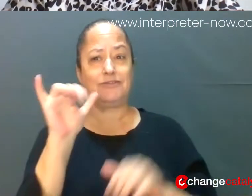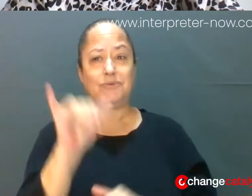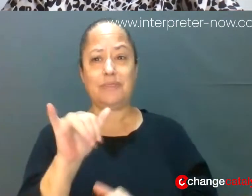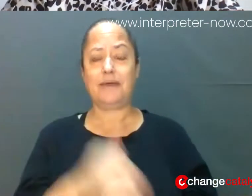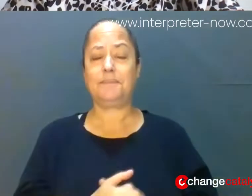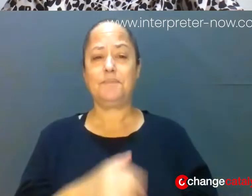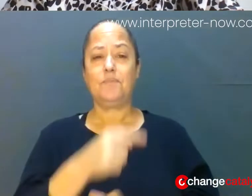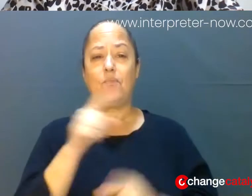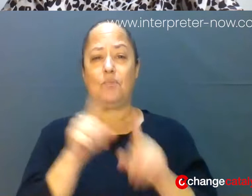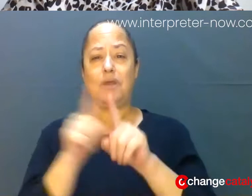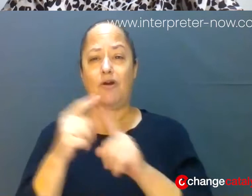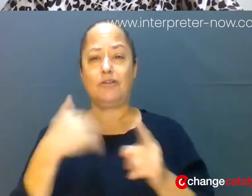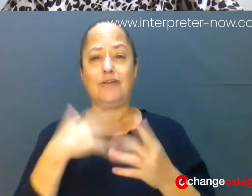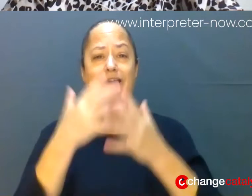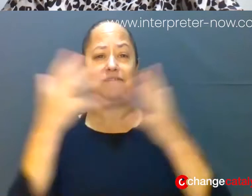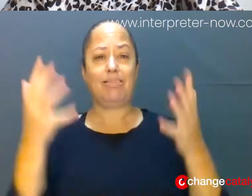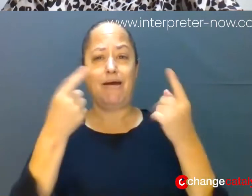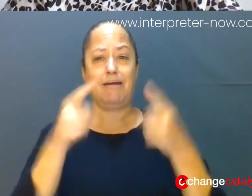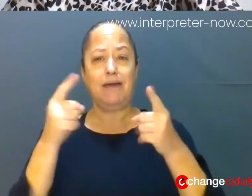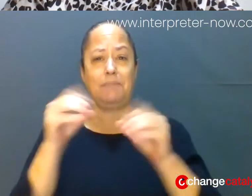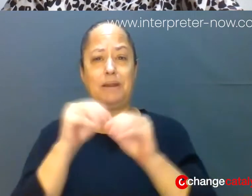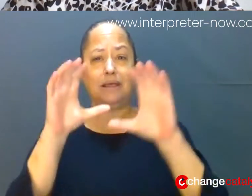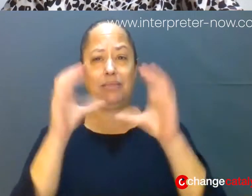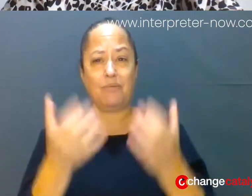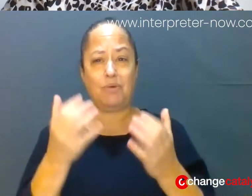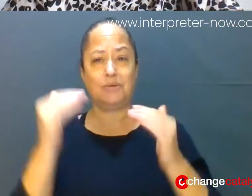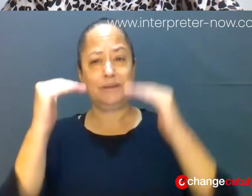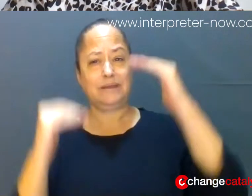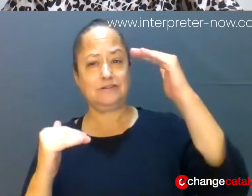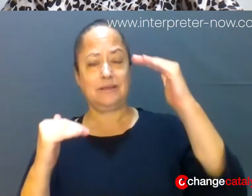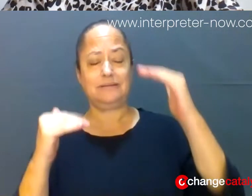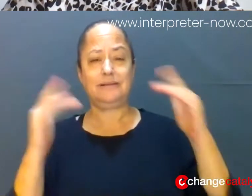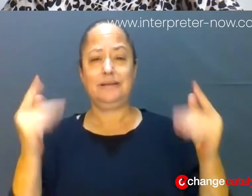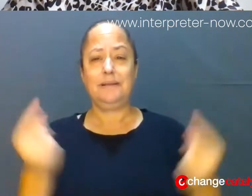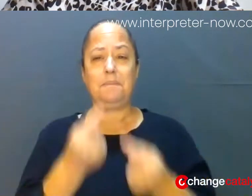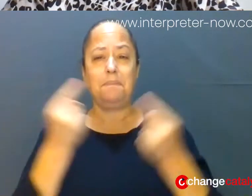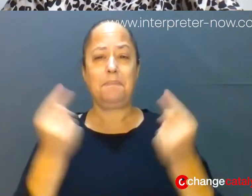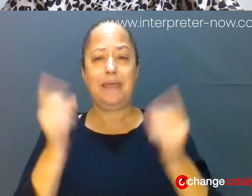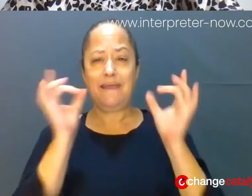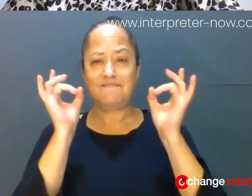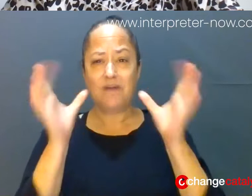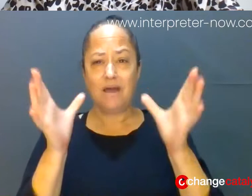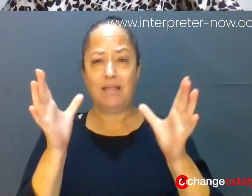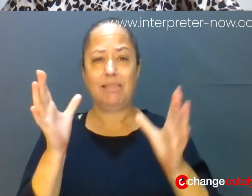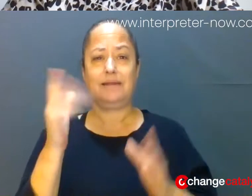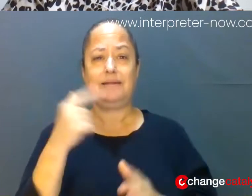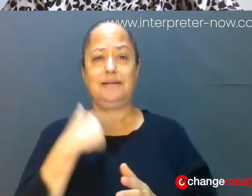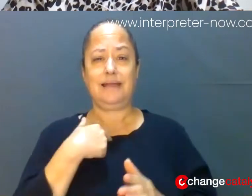We also have a lot that's happening in the world, a lot of injustice, a lot of pain, and violence. I find that I take it in.